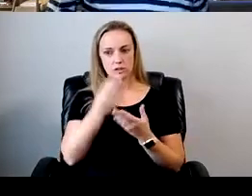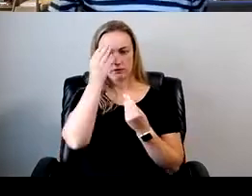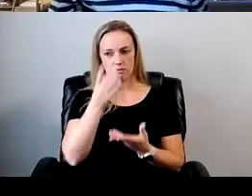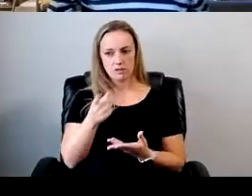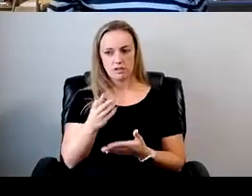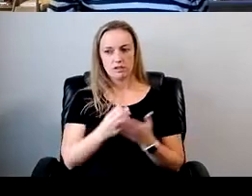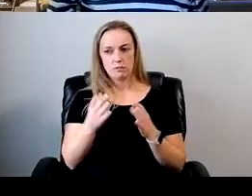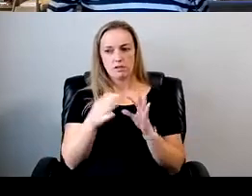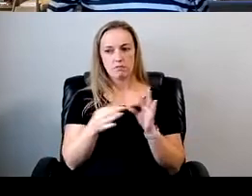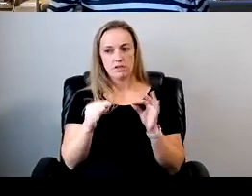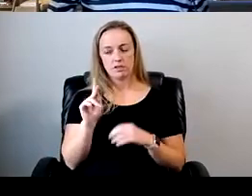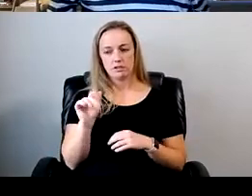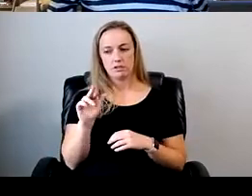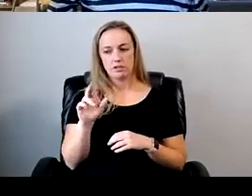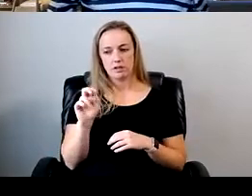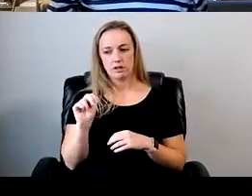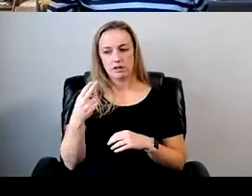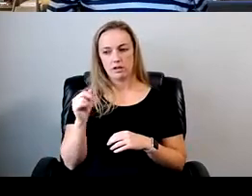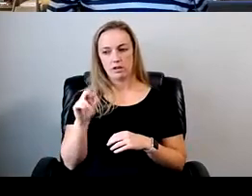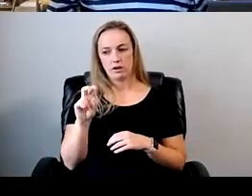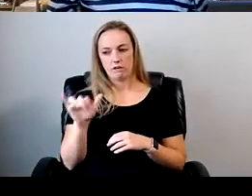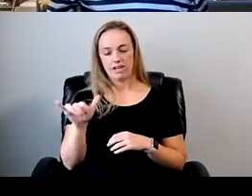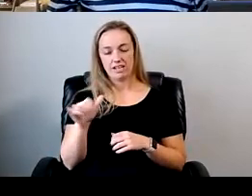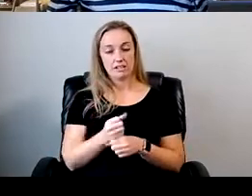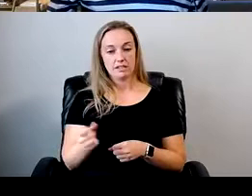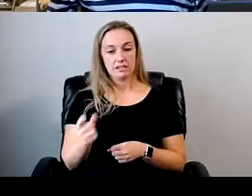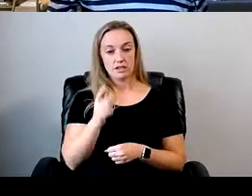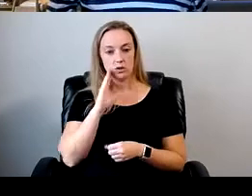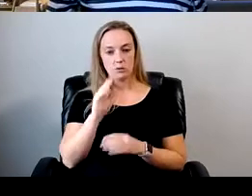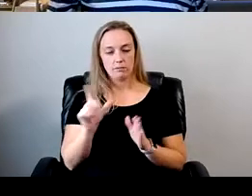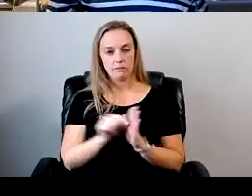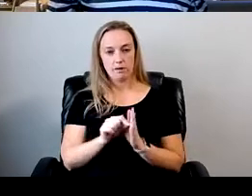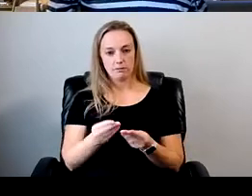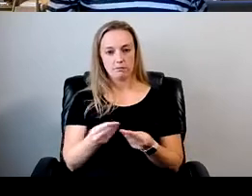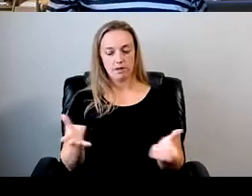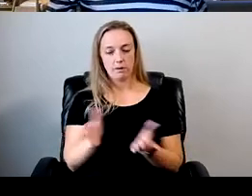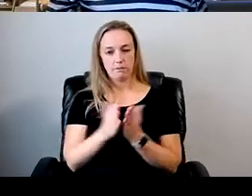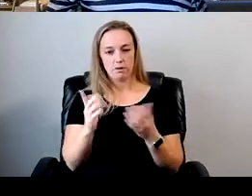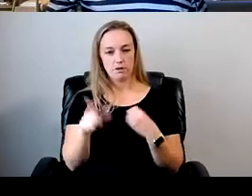she has a book coming out next year around trauma and intellectual and developmental disabilities.